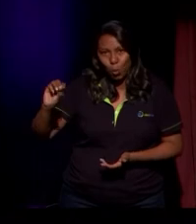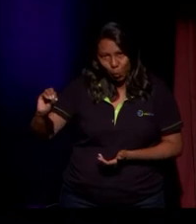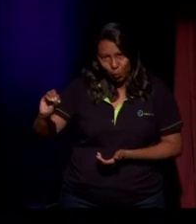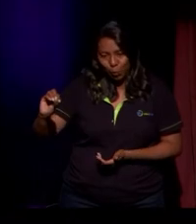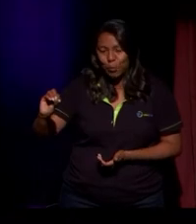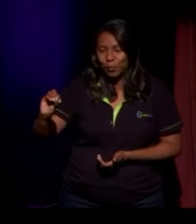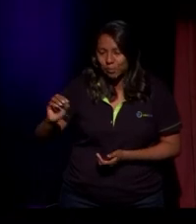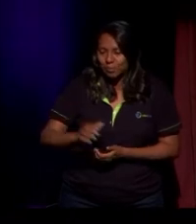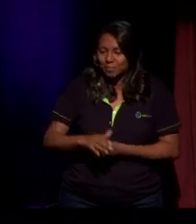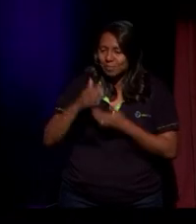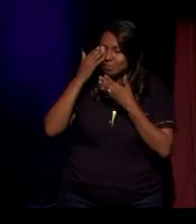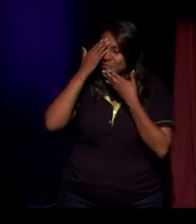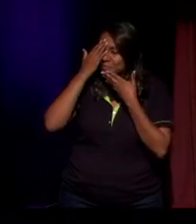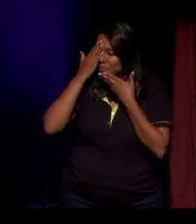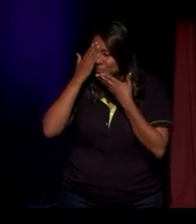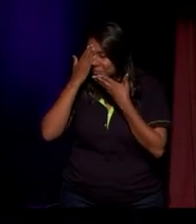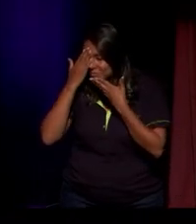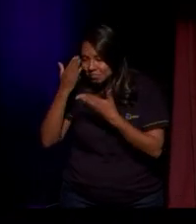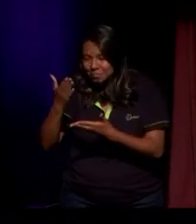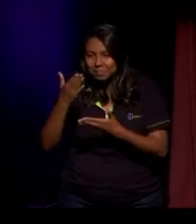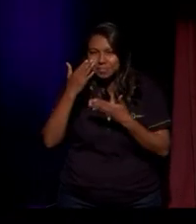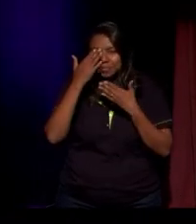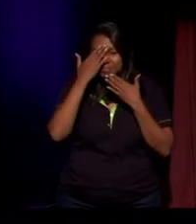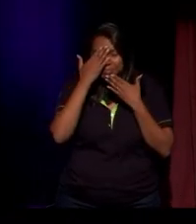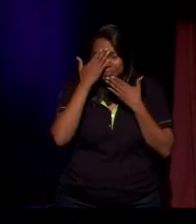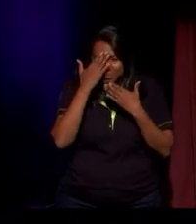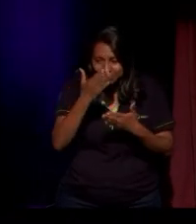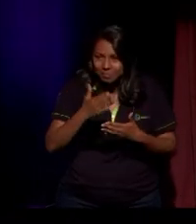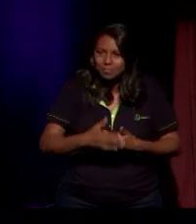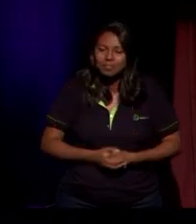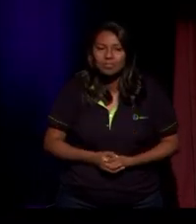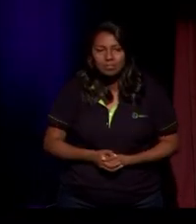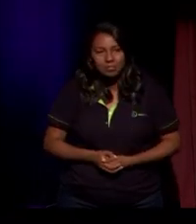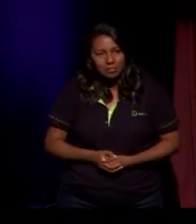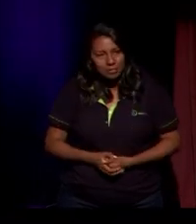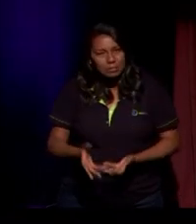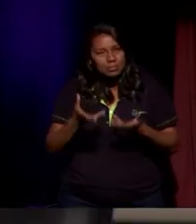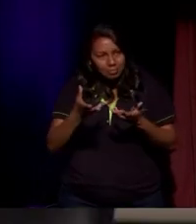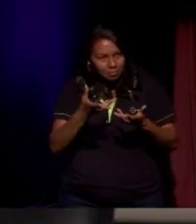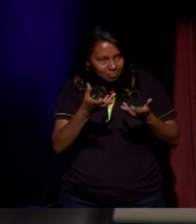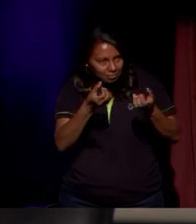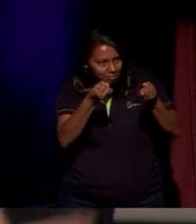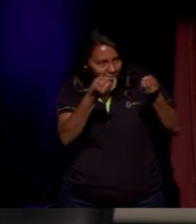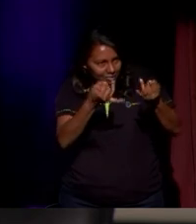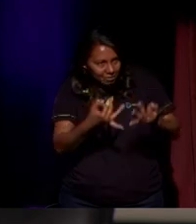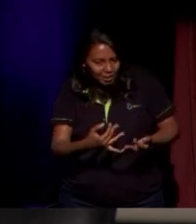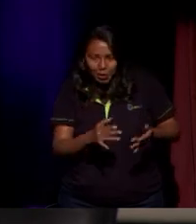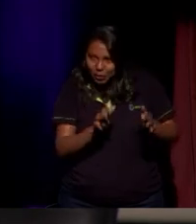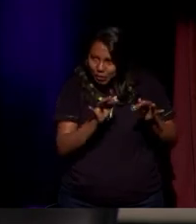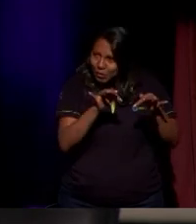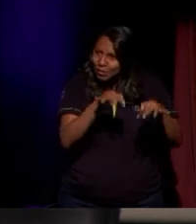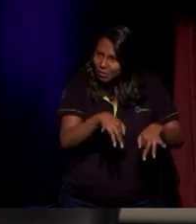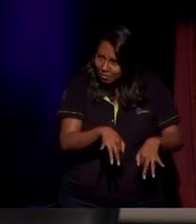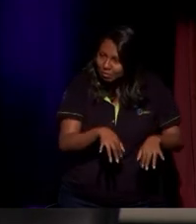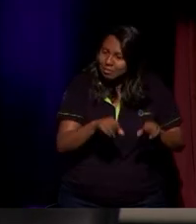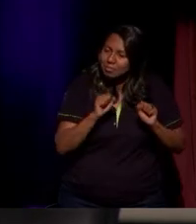Thanks. Thank you. My pleasure. If you want to talk, say goodbye to the public, feel free,